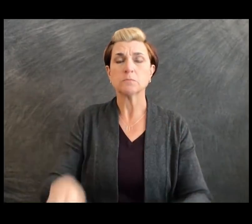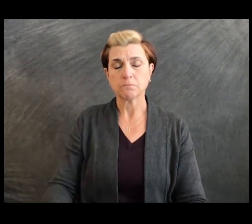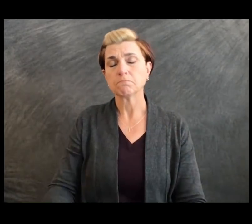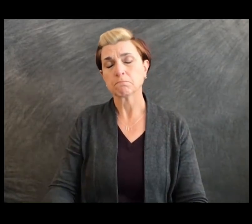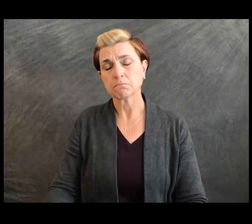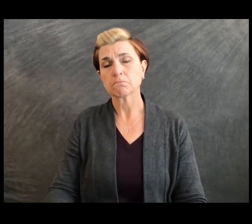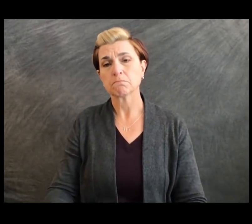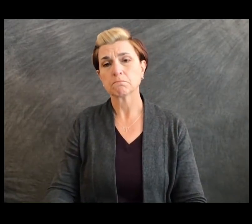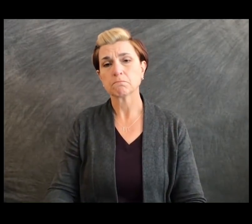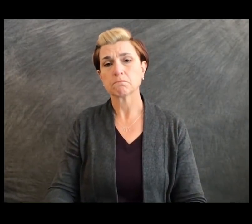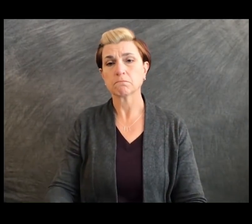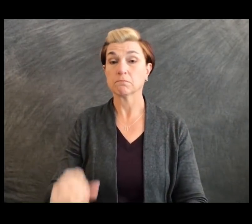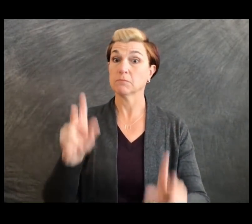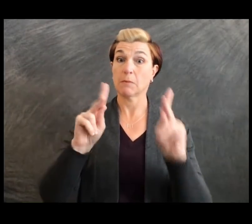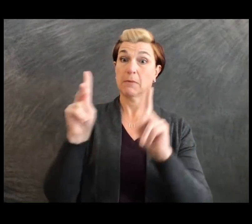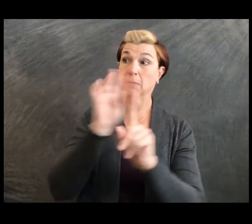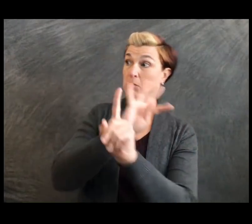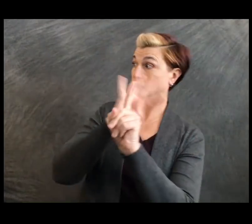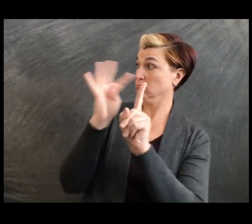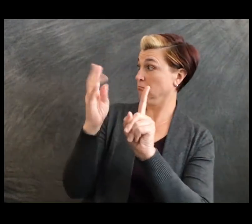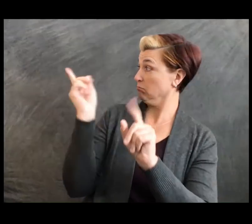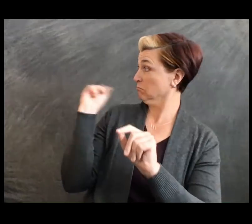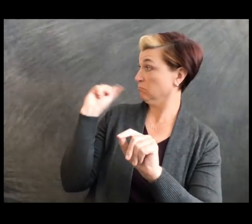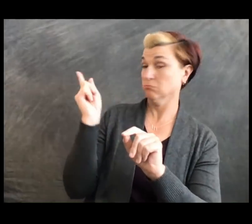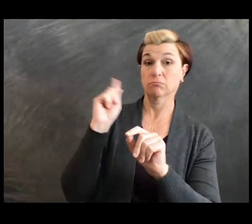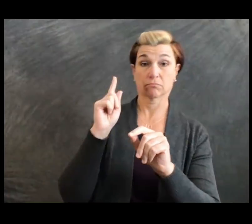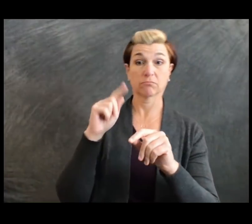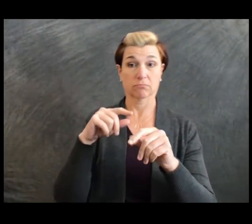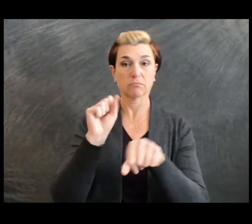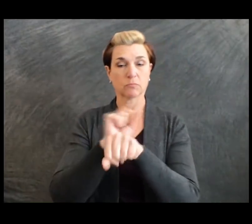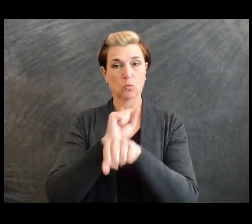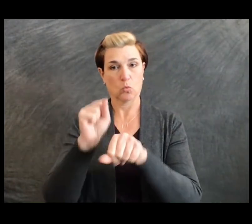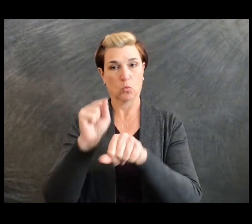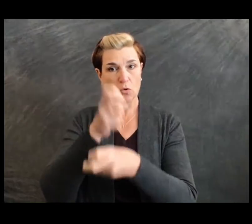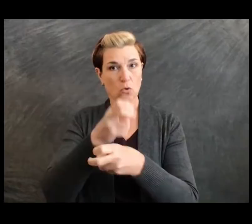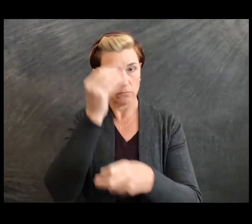are working very hard that I can tell you we've also reached agreements with